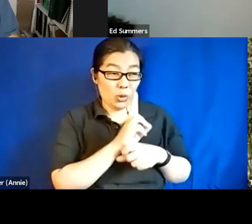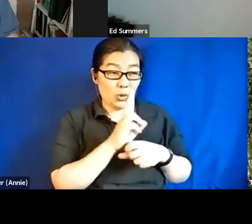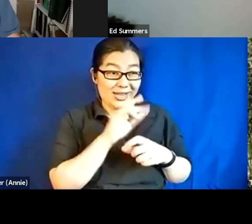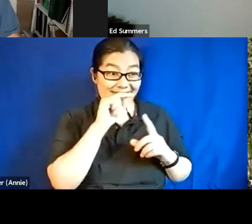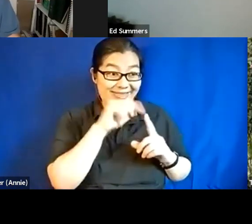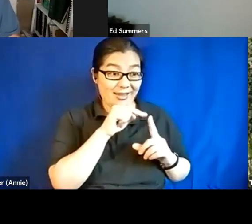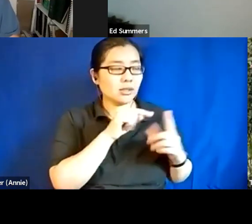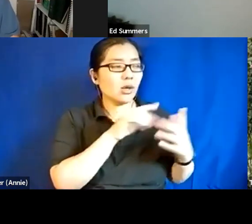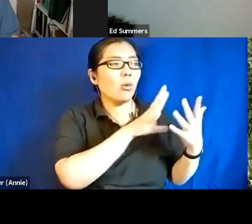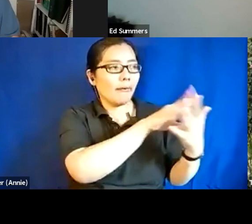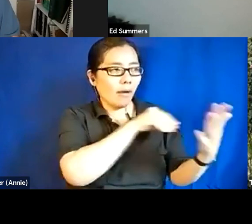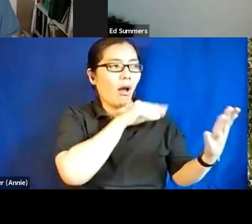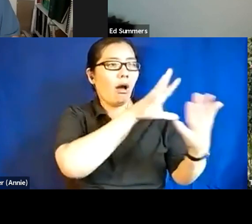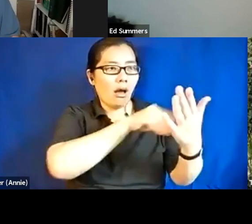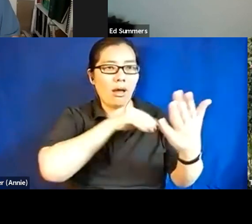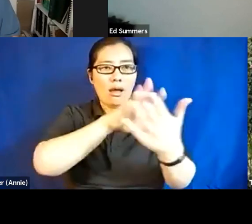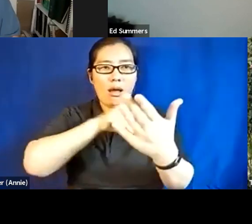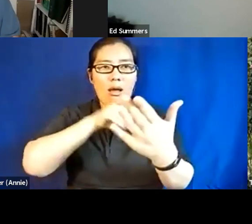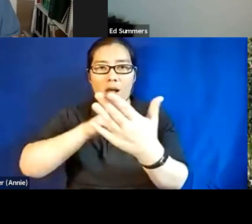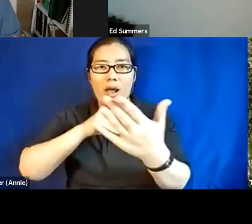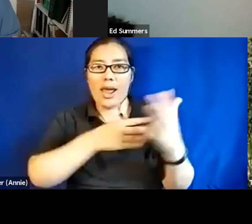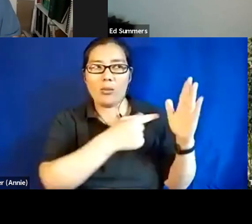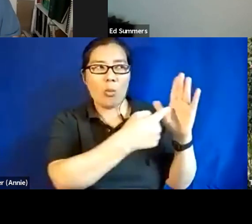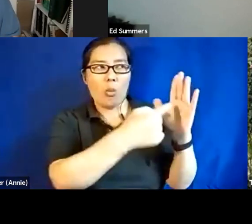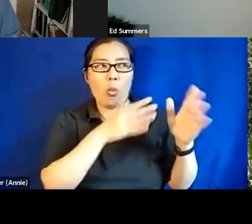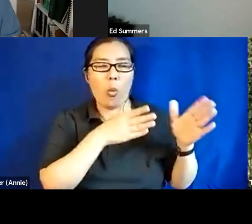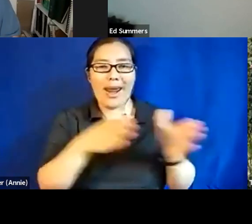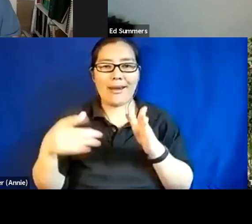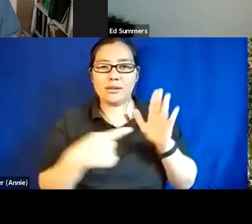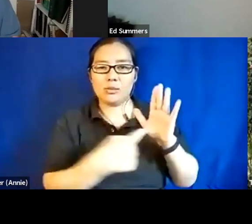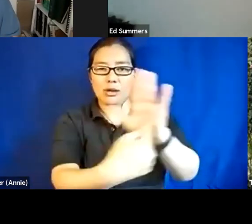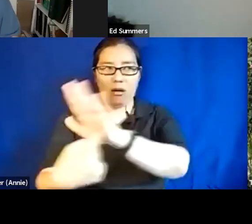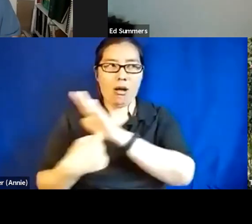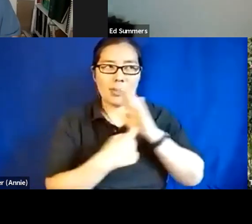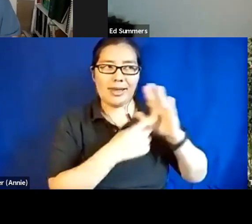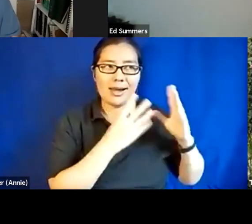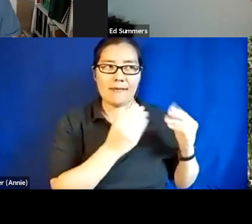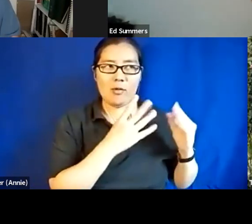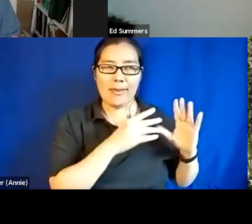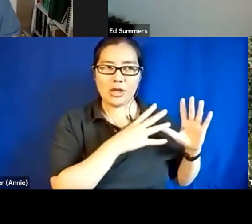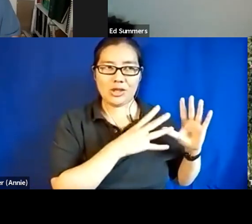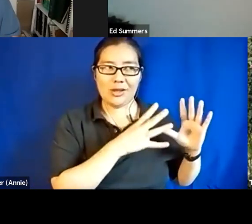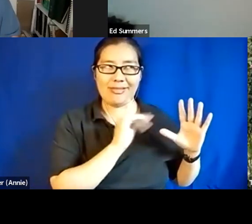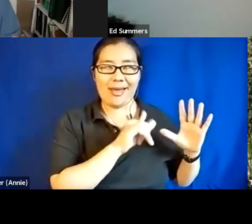presentations of the information. I'm trying to think of a good analogy. Josh or